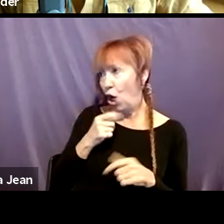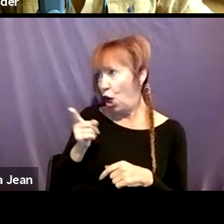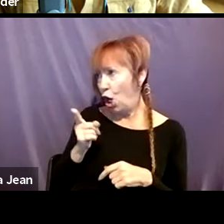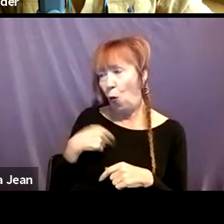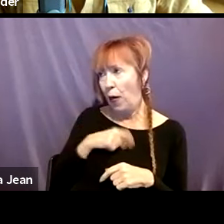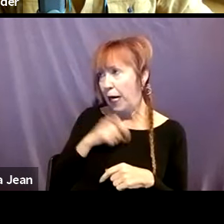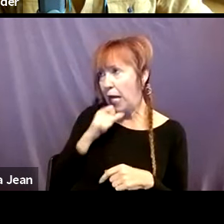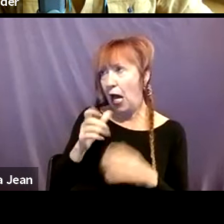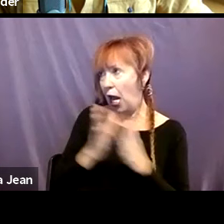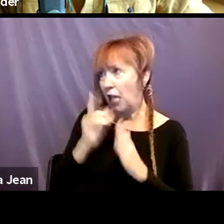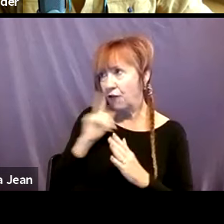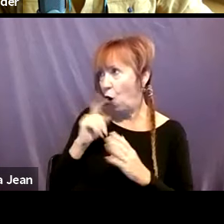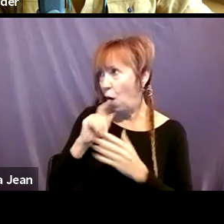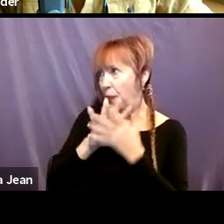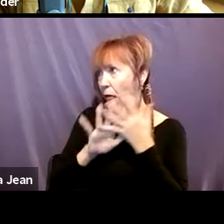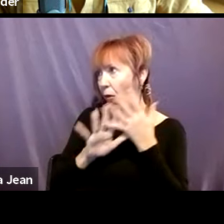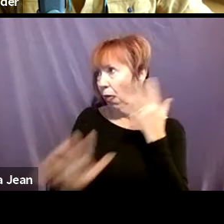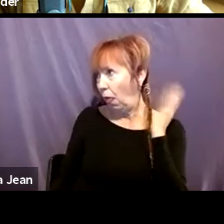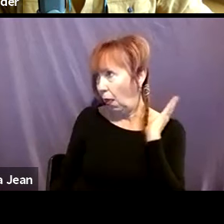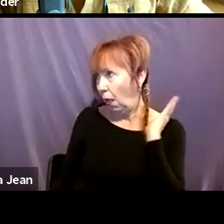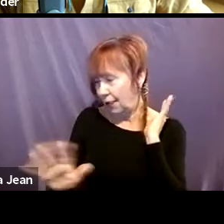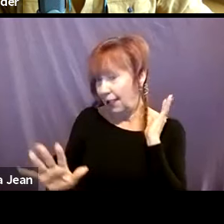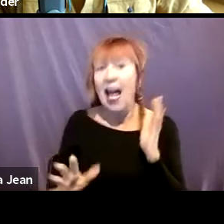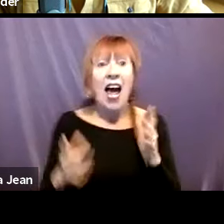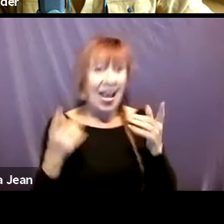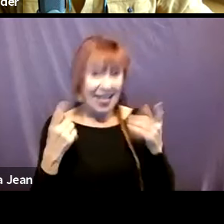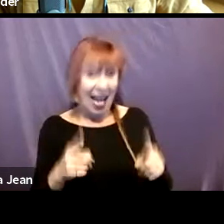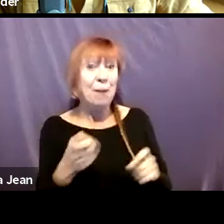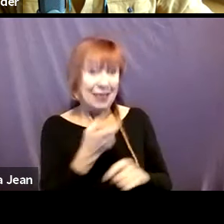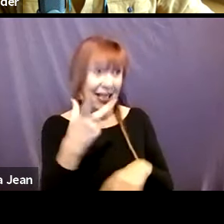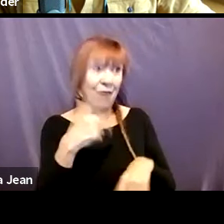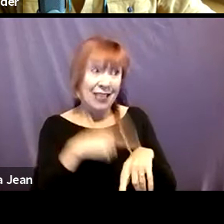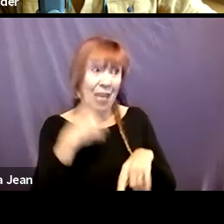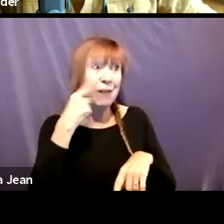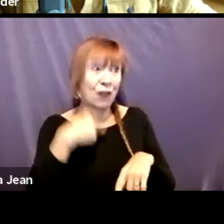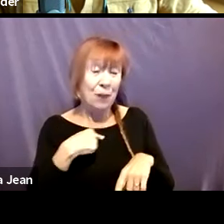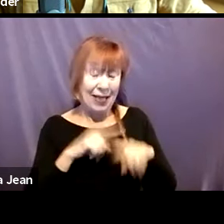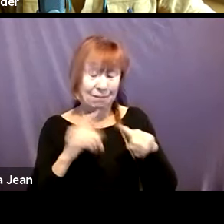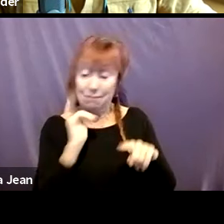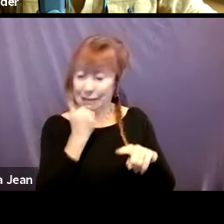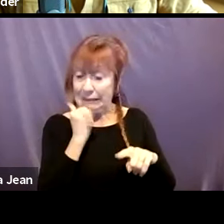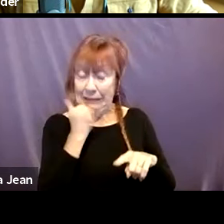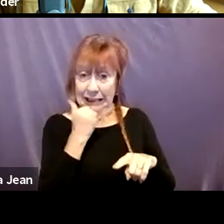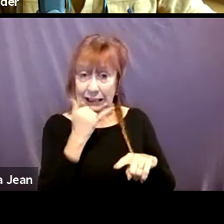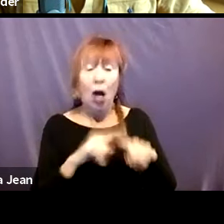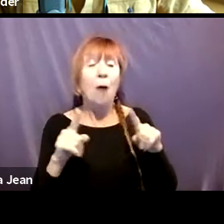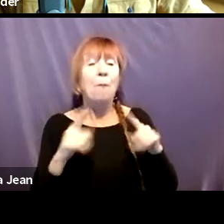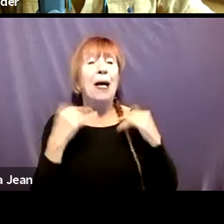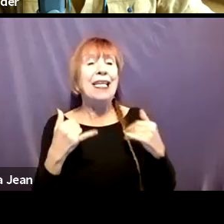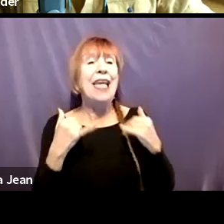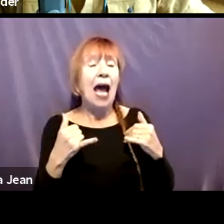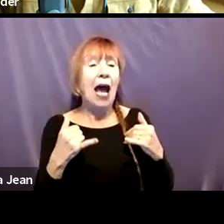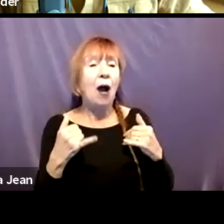And that has happened quite a few times. So now I'm actually, when I take a general, I know